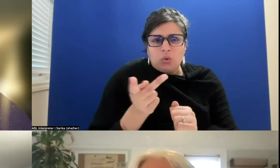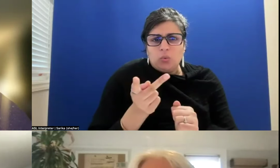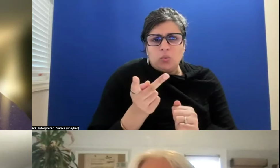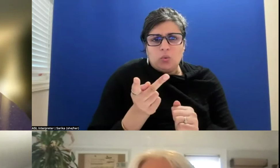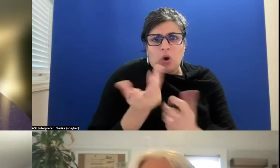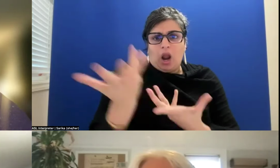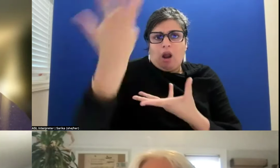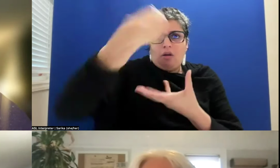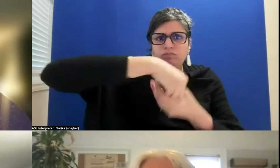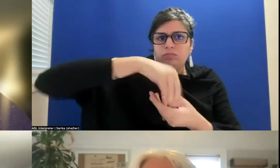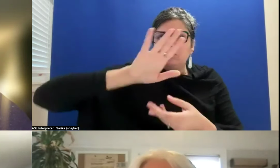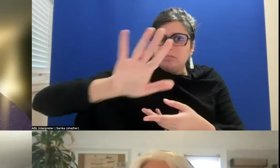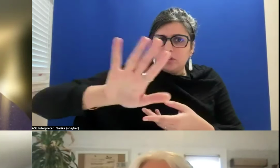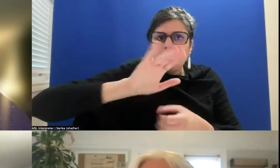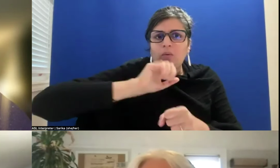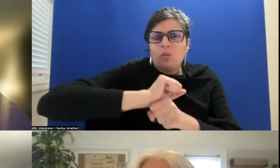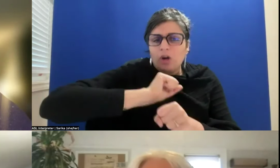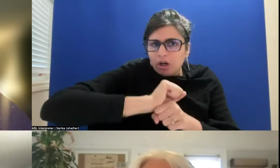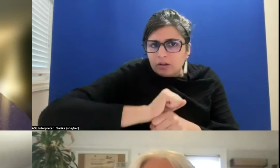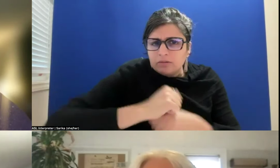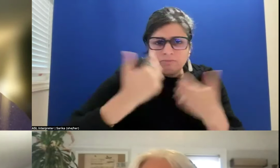that into your work.